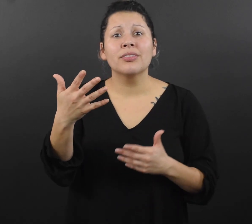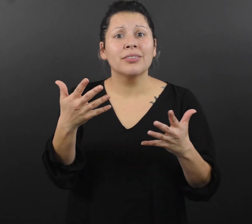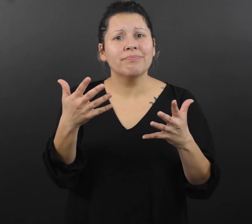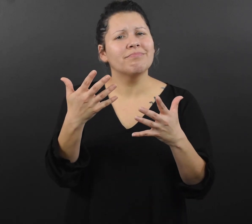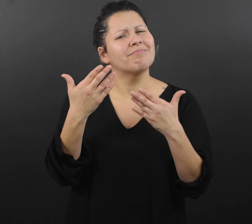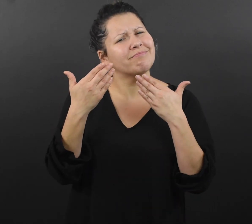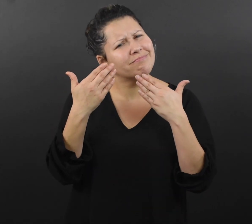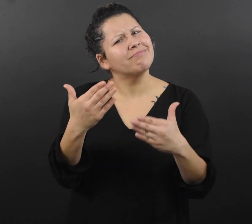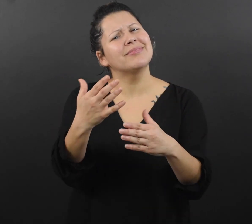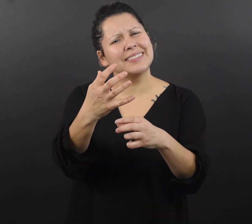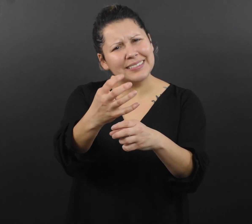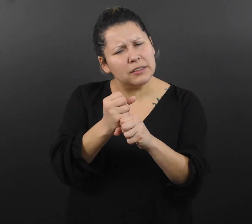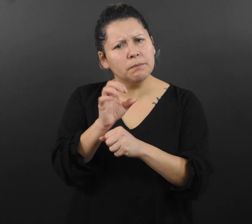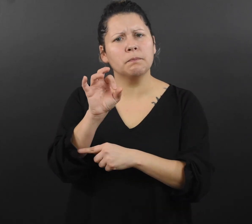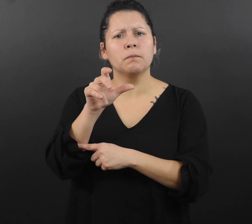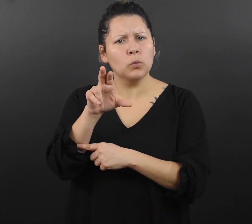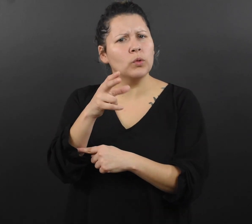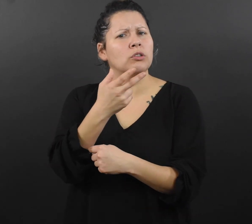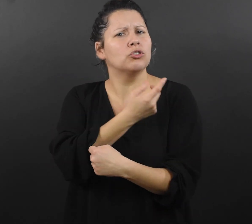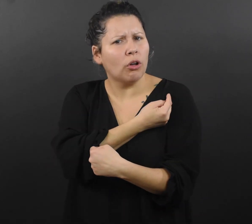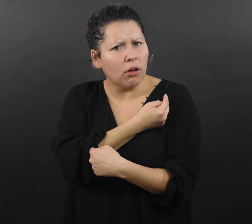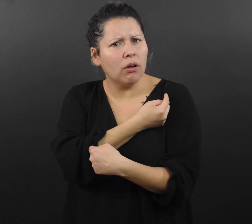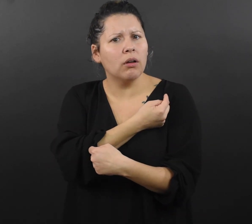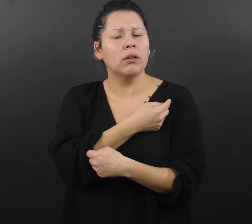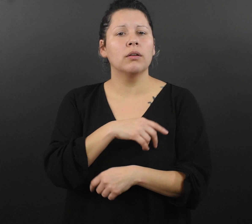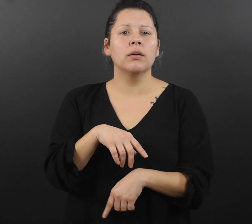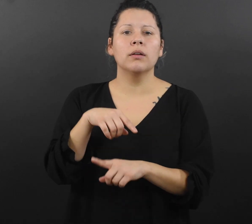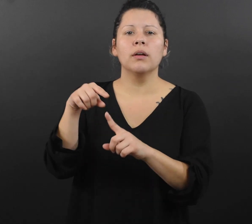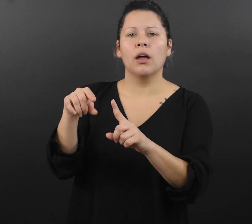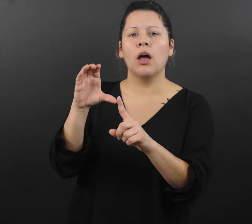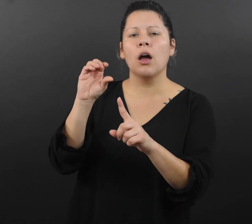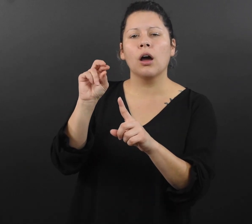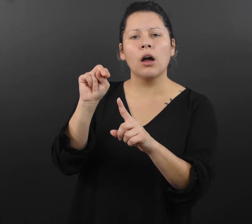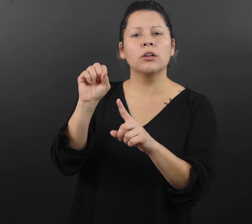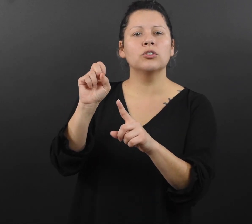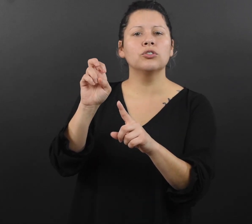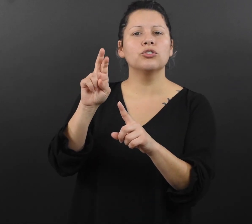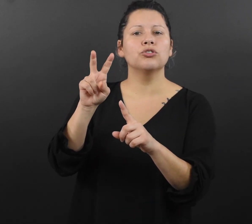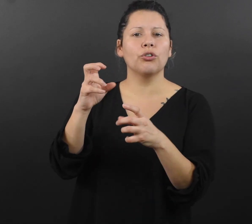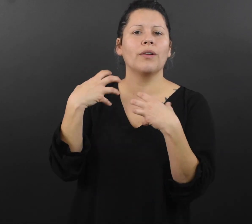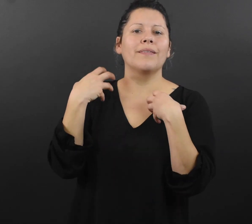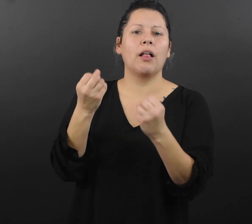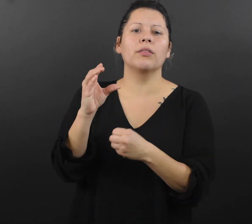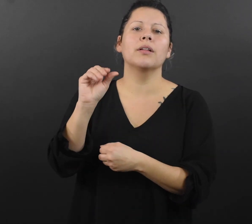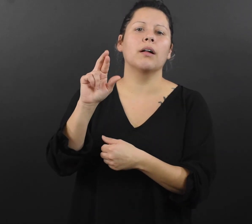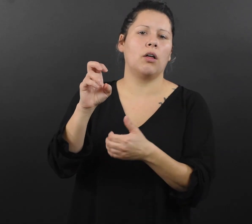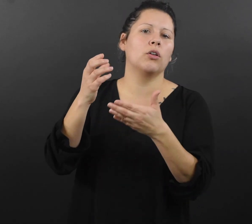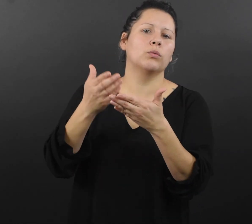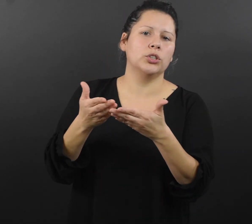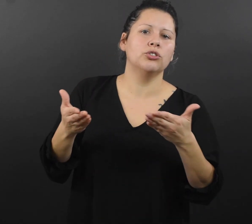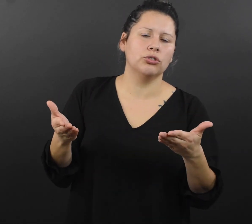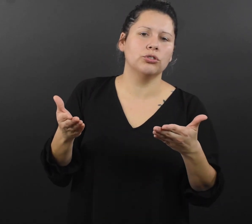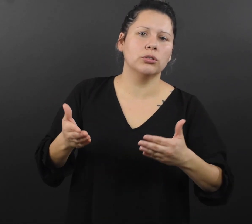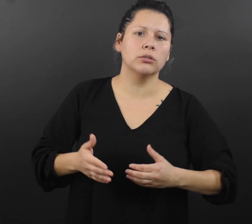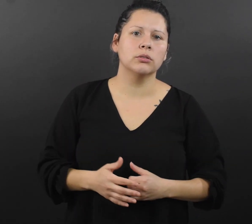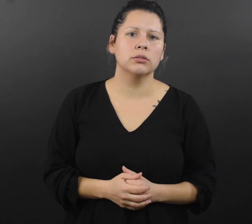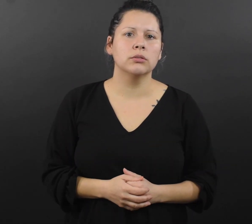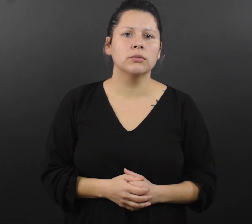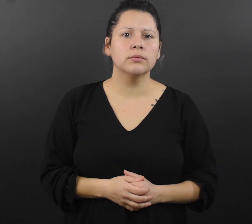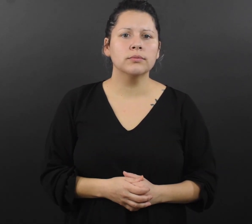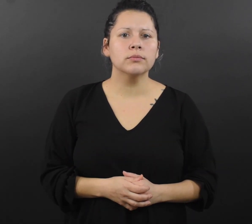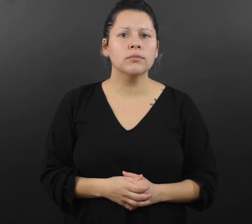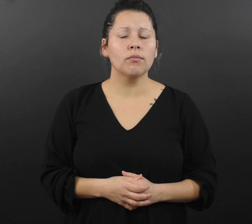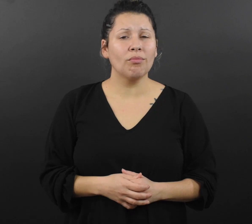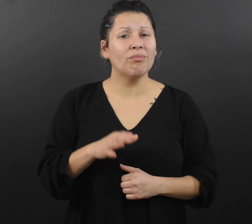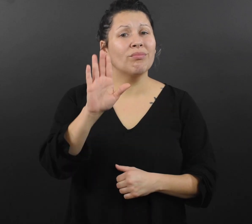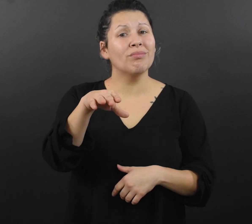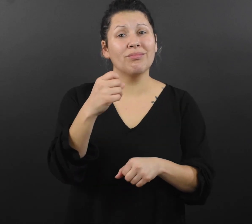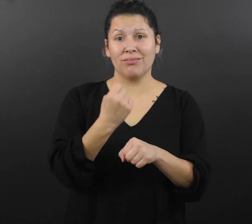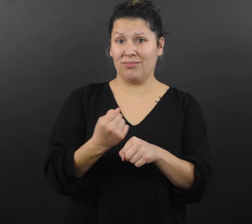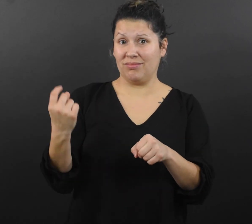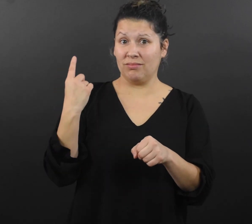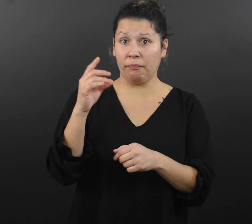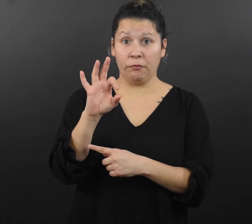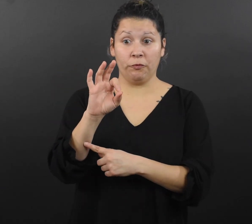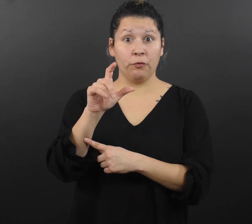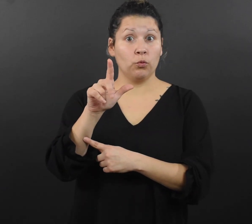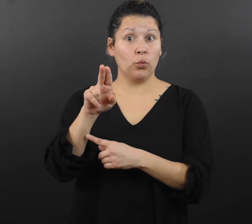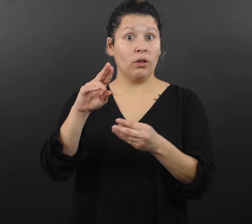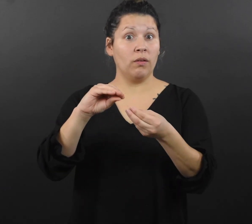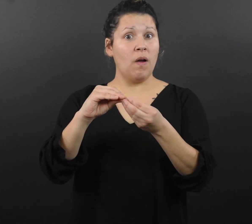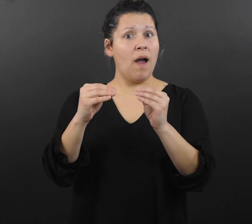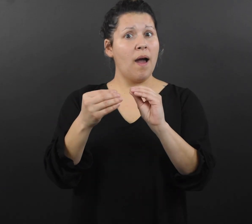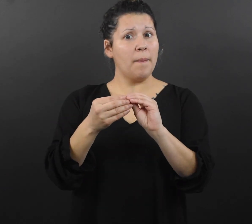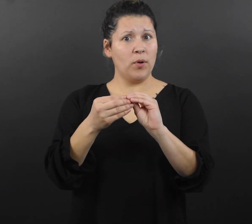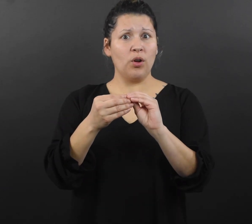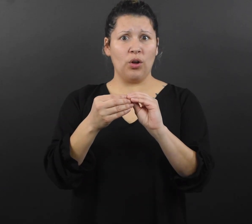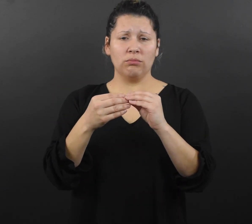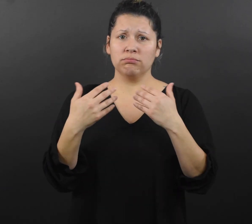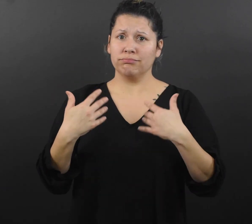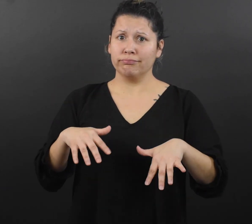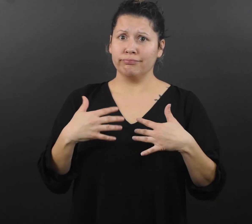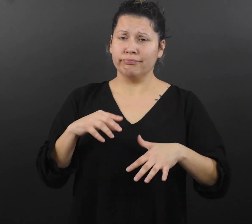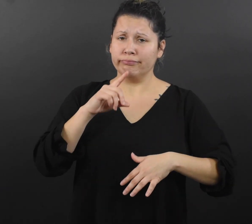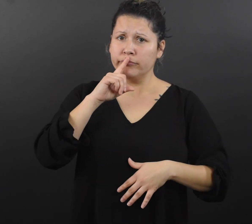GET A FLU SHOT, CONSERVE HEALTH CARE RESOURCES Last year, flu numbers were down — way down —